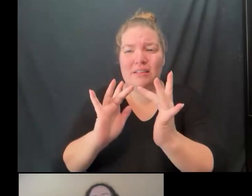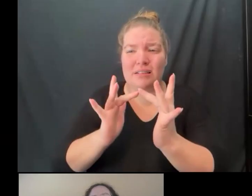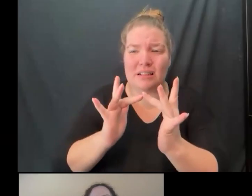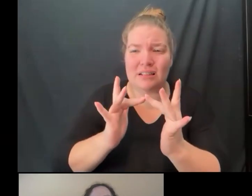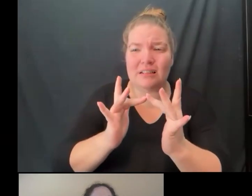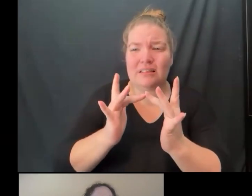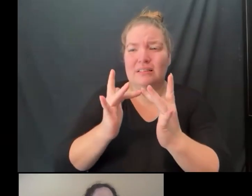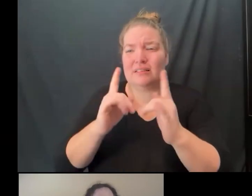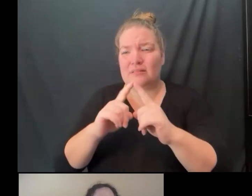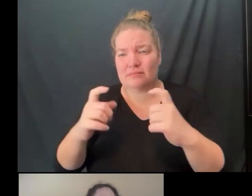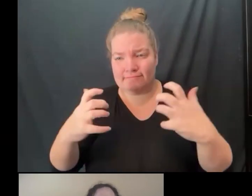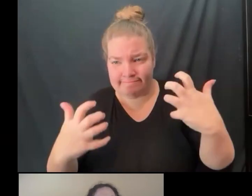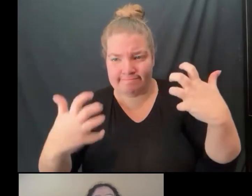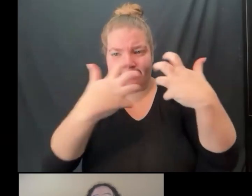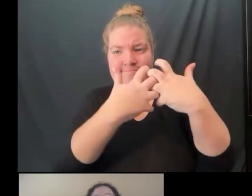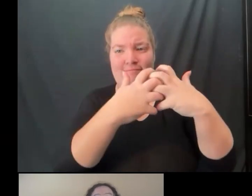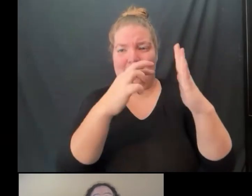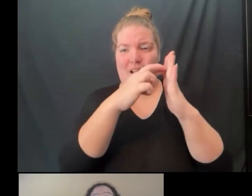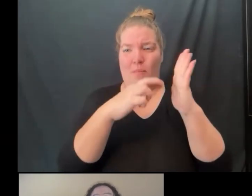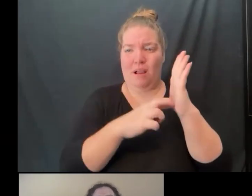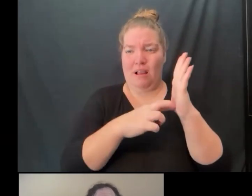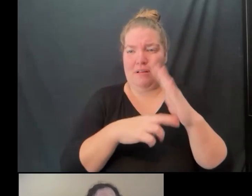for our entire audience in ways that actually drive down